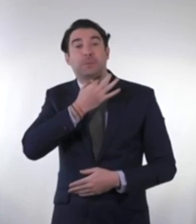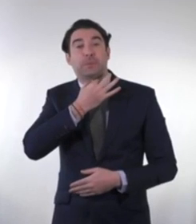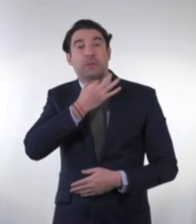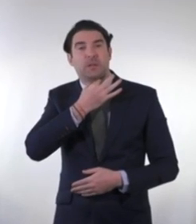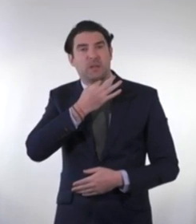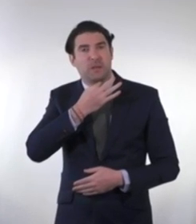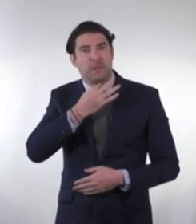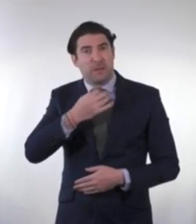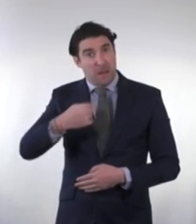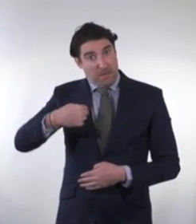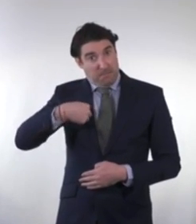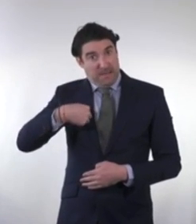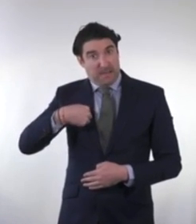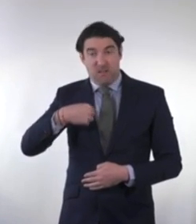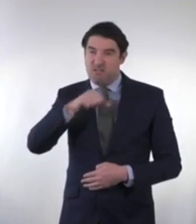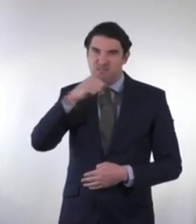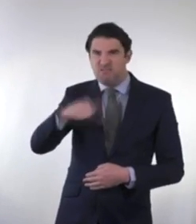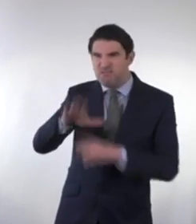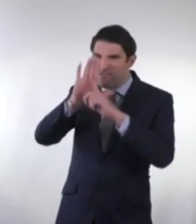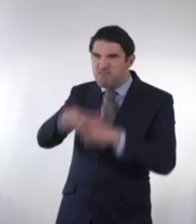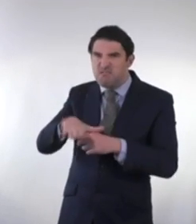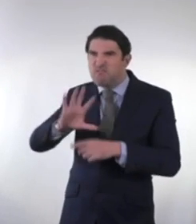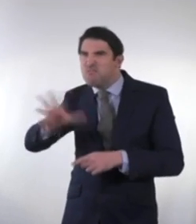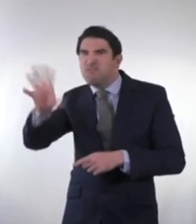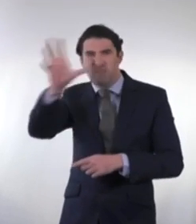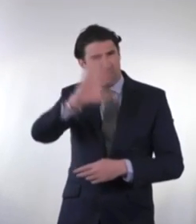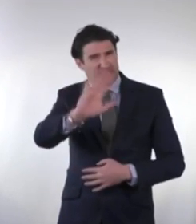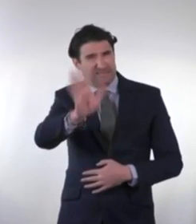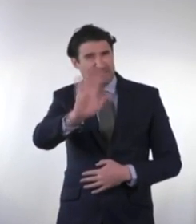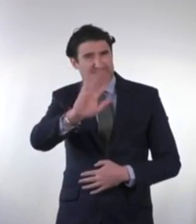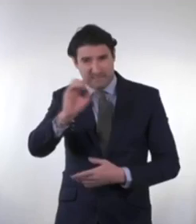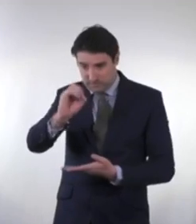country is embarked on. I am delighted that Tees valley will be the UK’s first